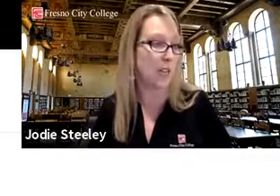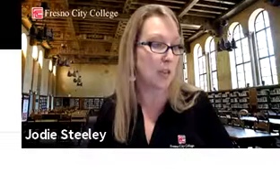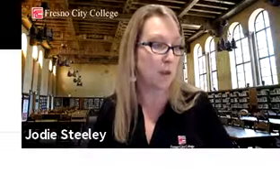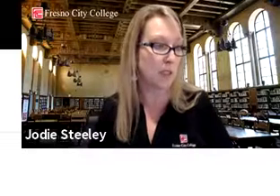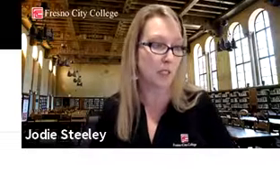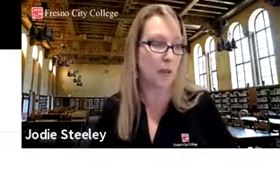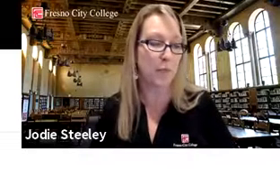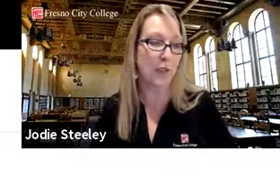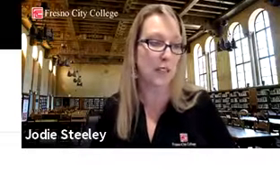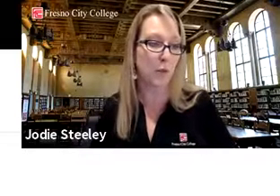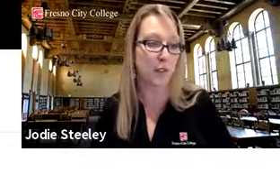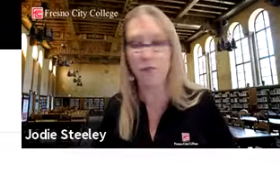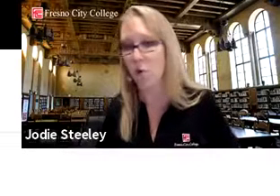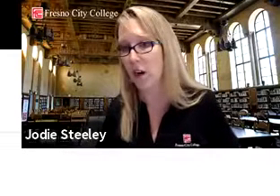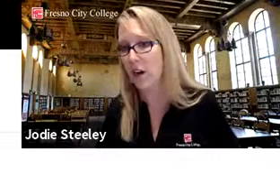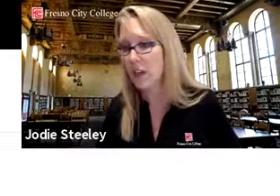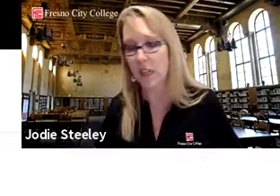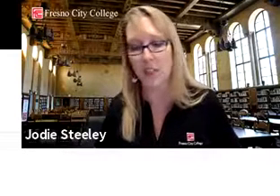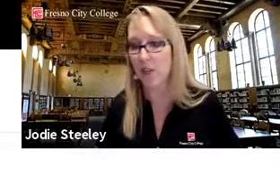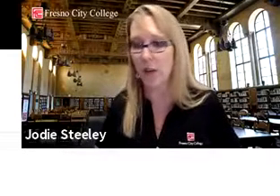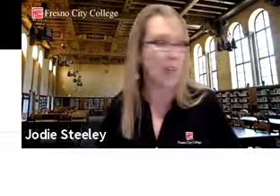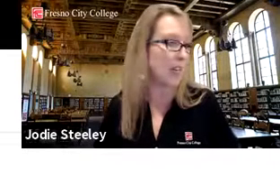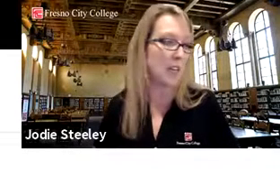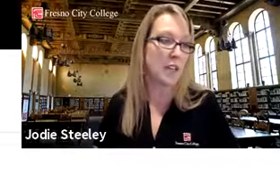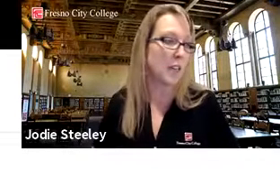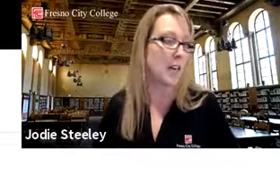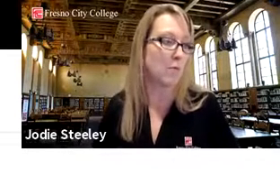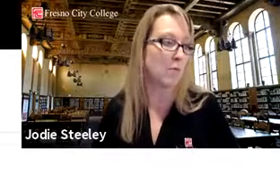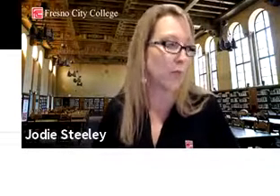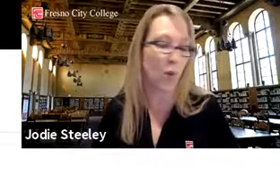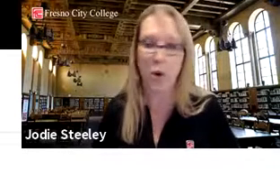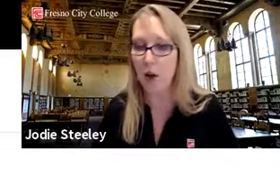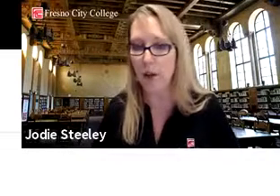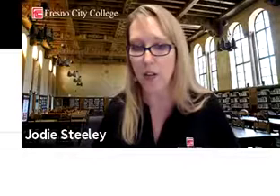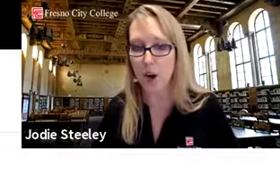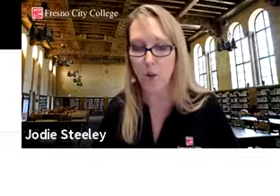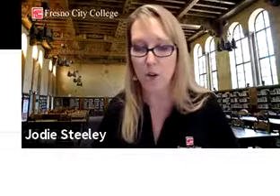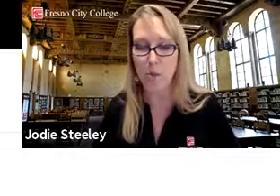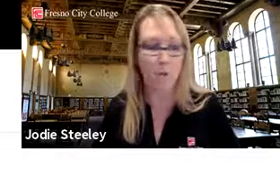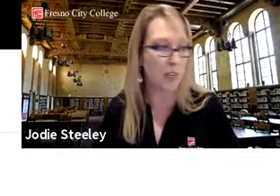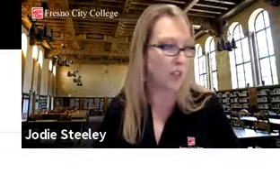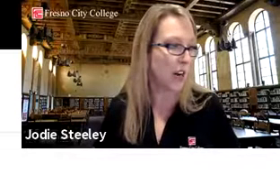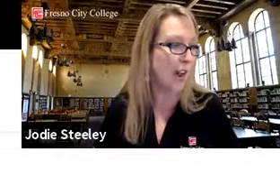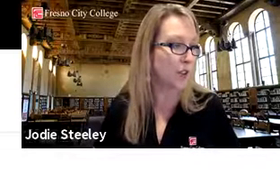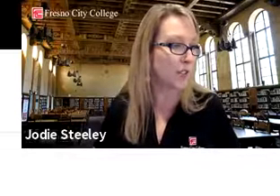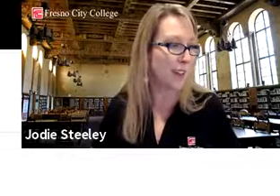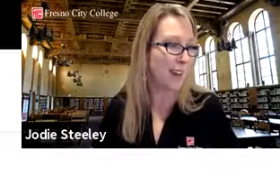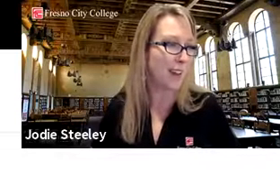can take parts of the template, that's what therefore, is to add it, throw out what you don't when you move them into your house, and